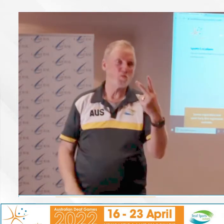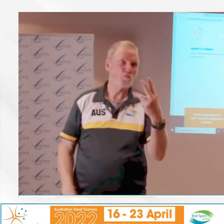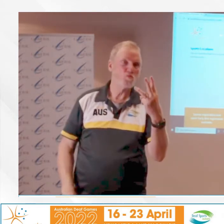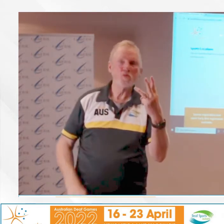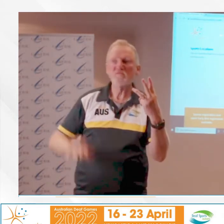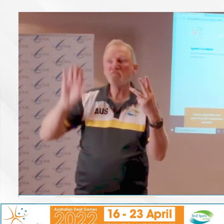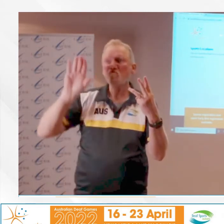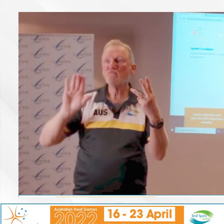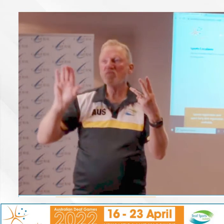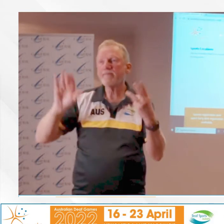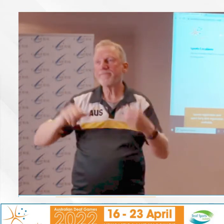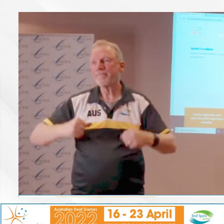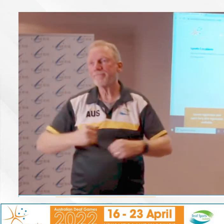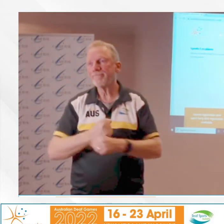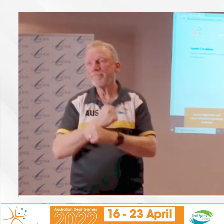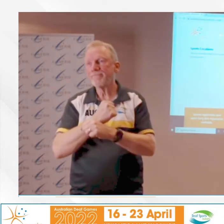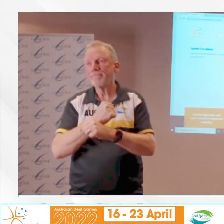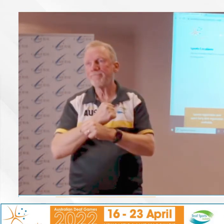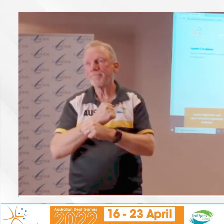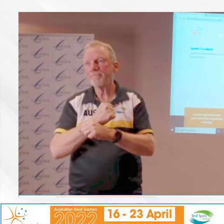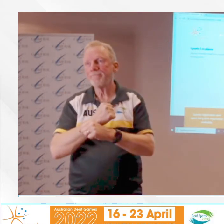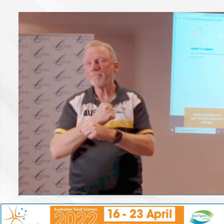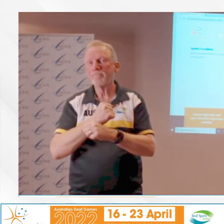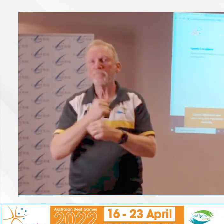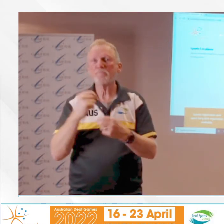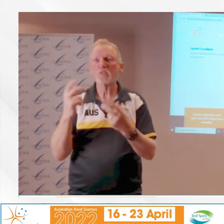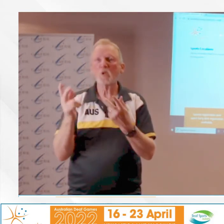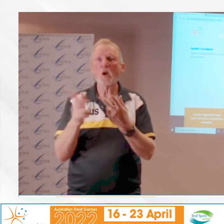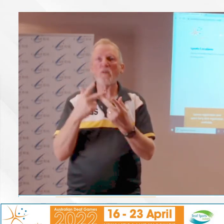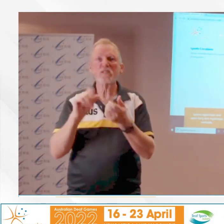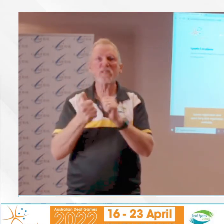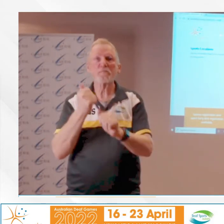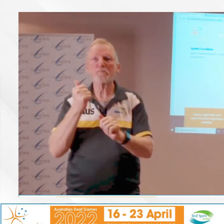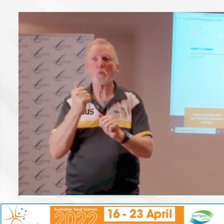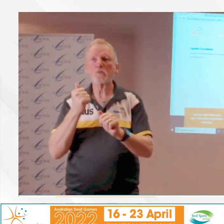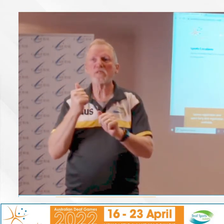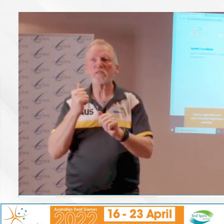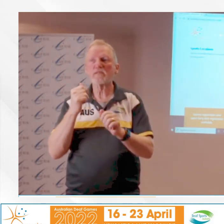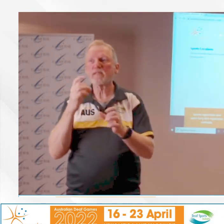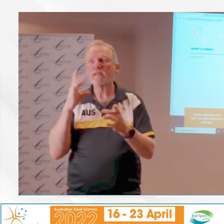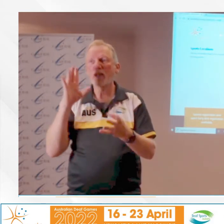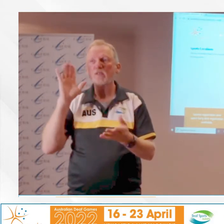we've only had two or three players pop up their hands for squash this time around other sports